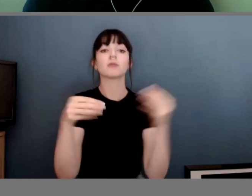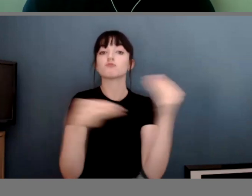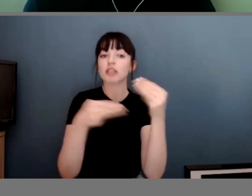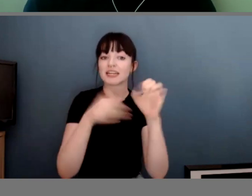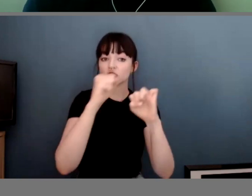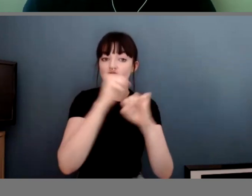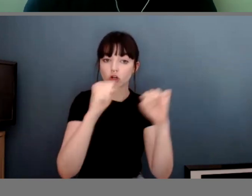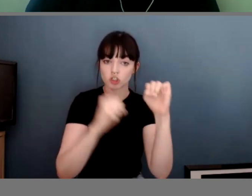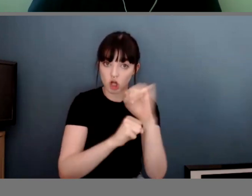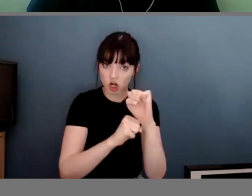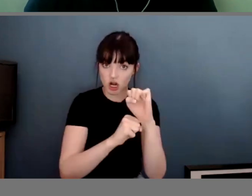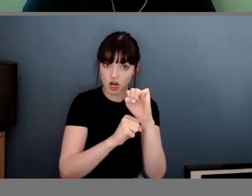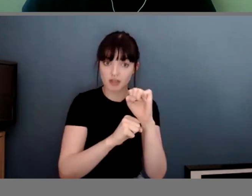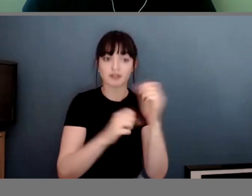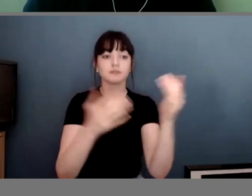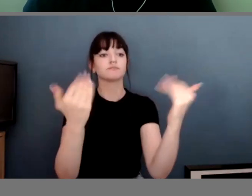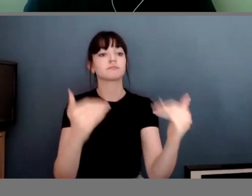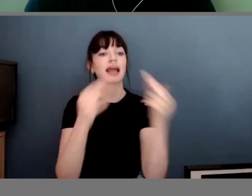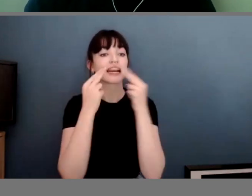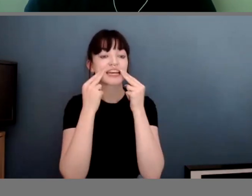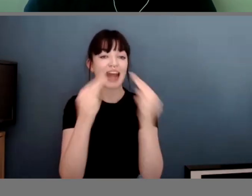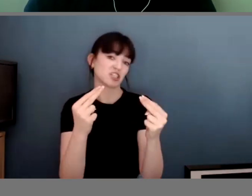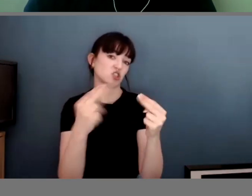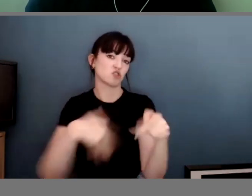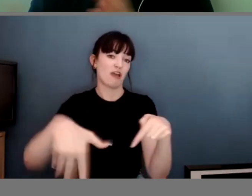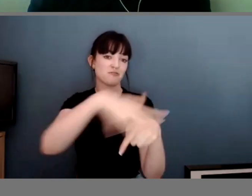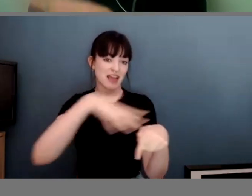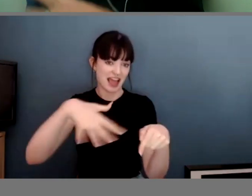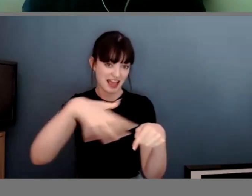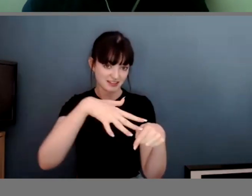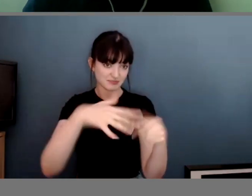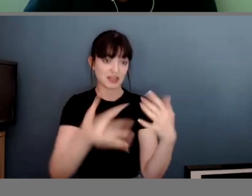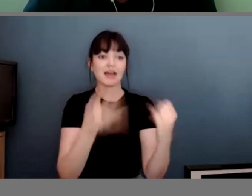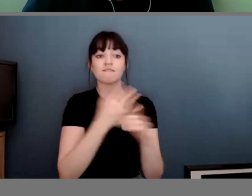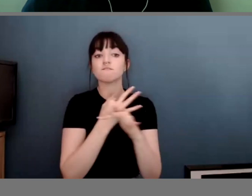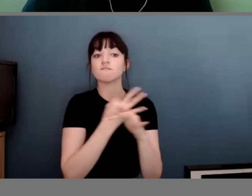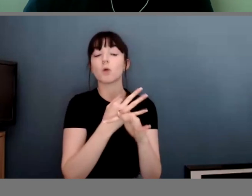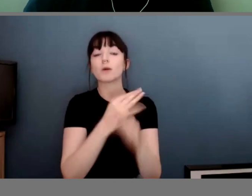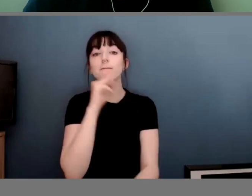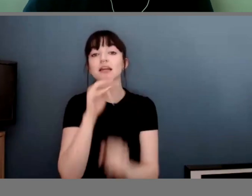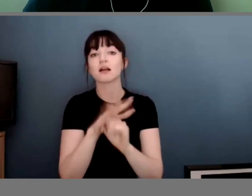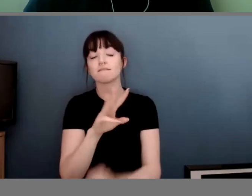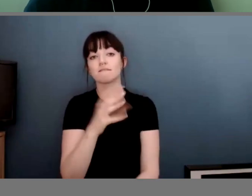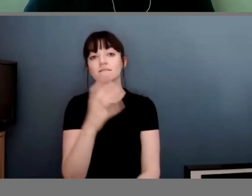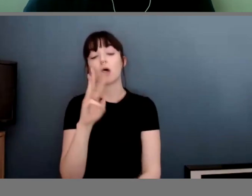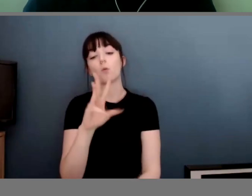reserve which is the subject of an establishment order within the meaning of the Wildlife Act 2000.